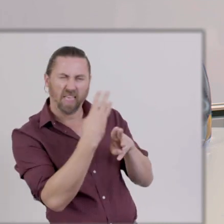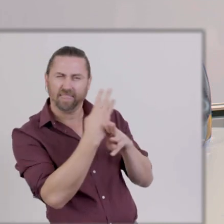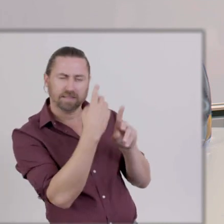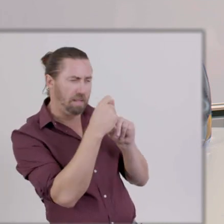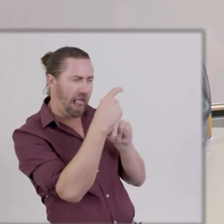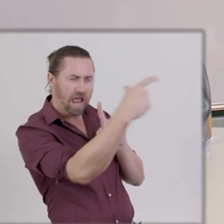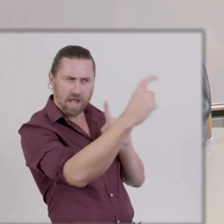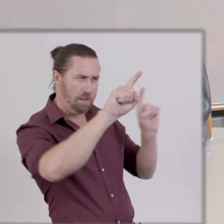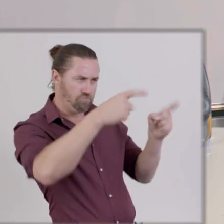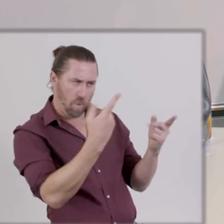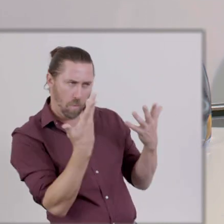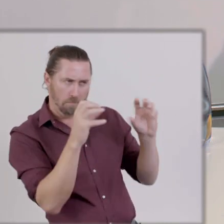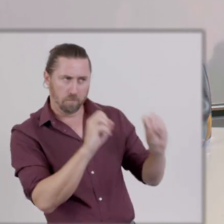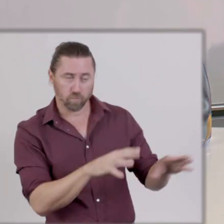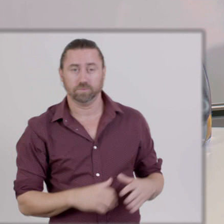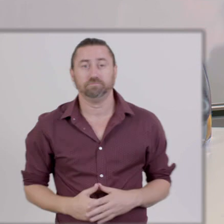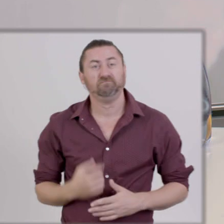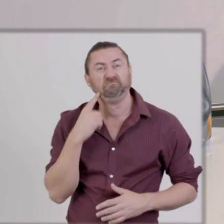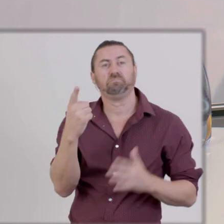Let's look at this example: